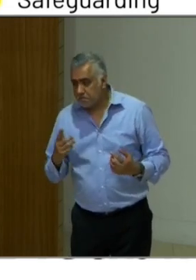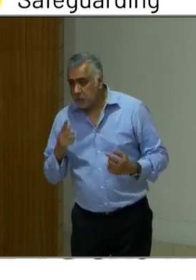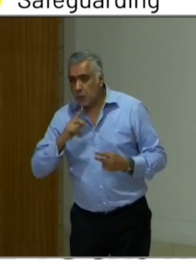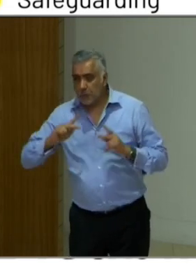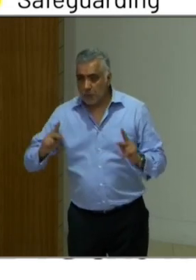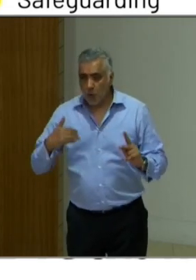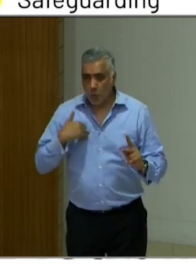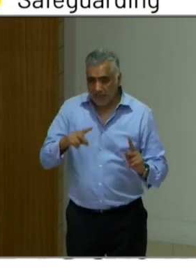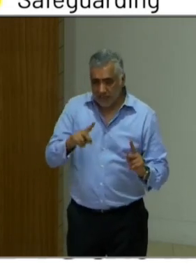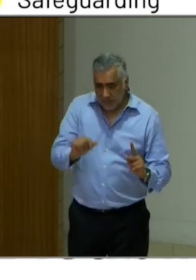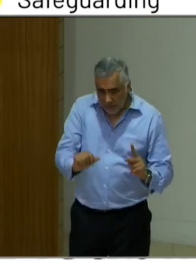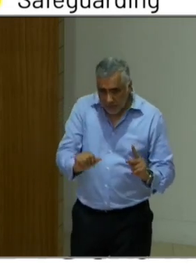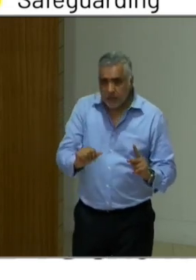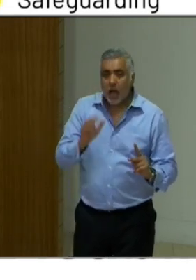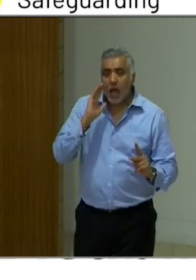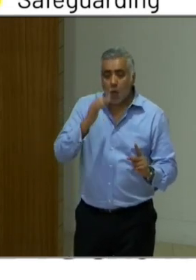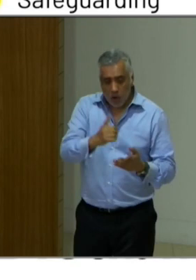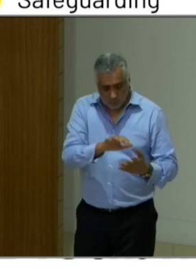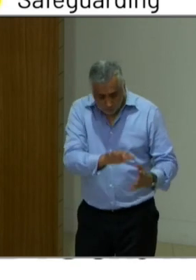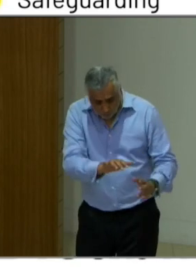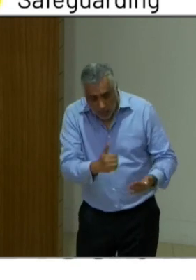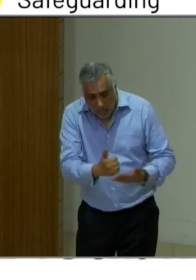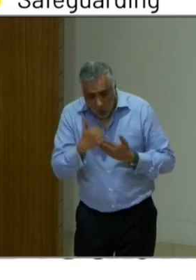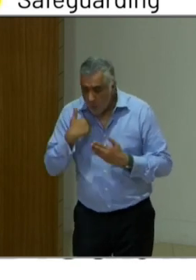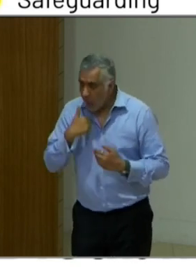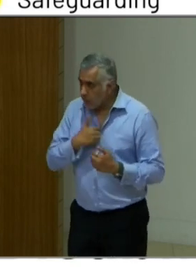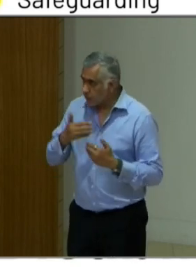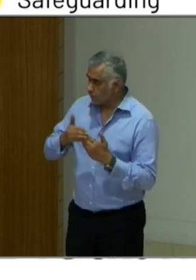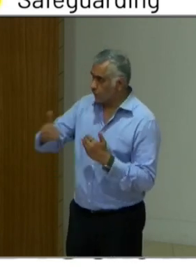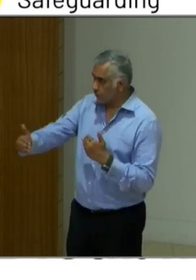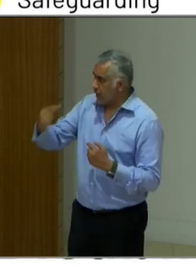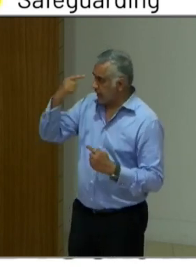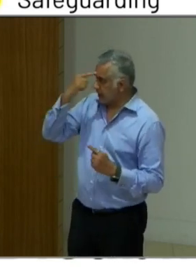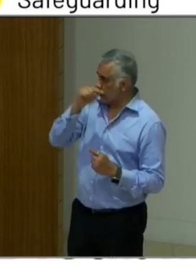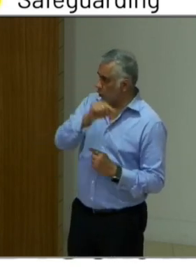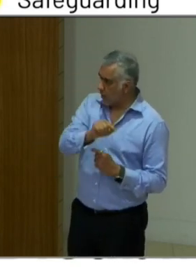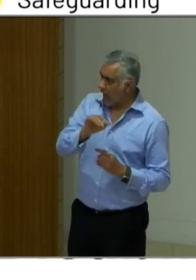disabilities and will help us consider them as an added value to better